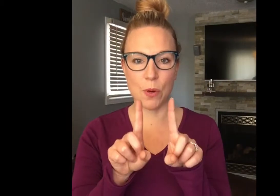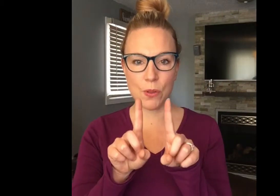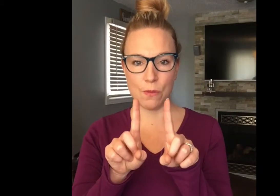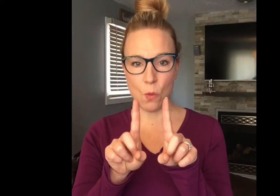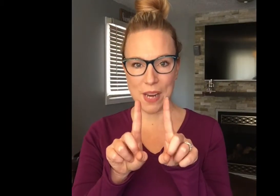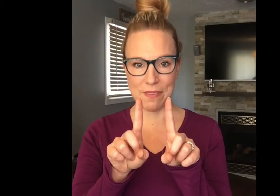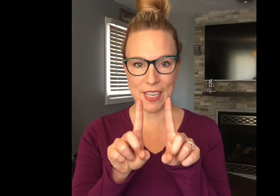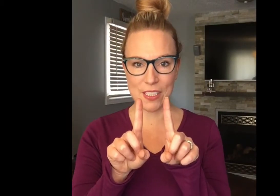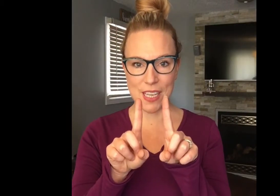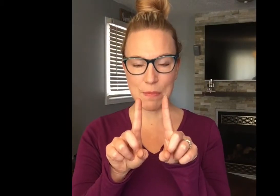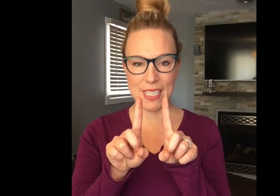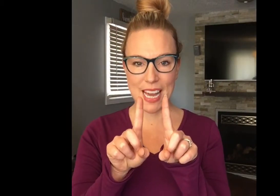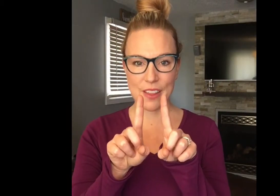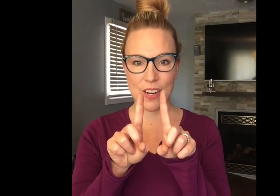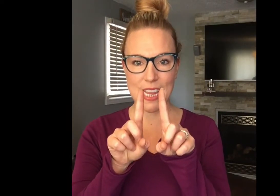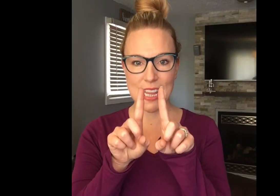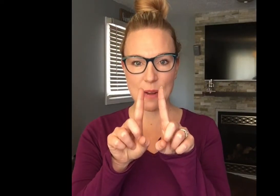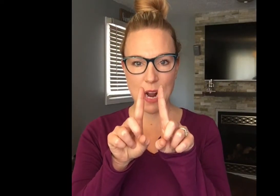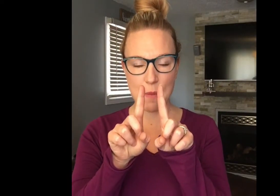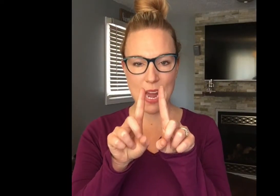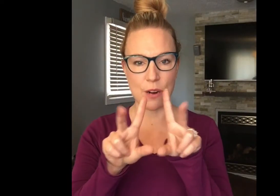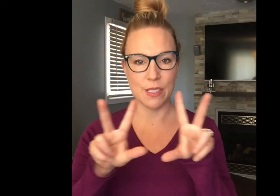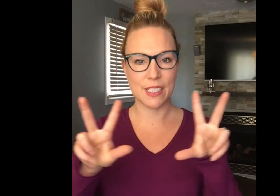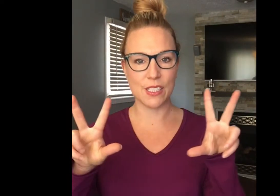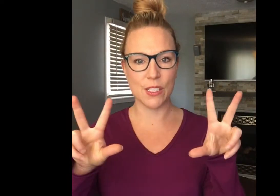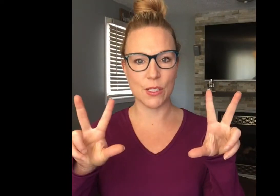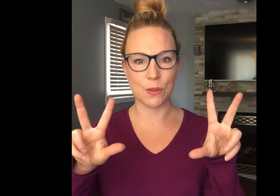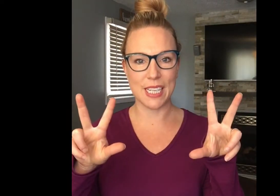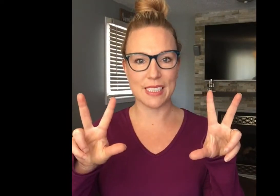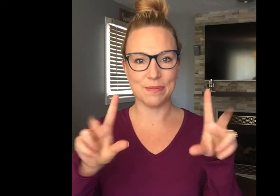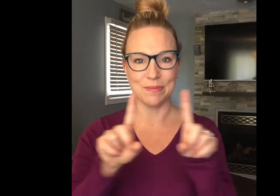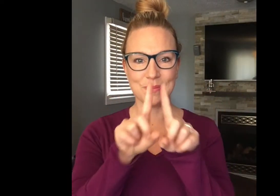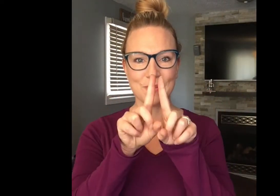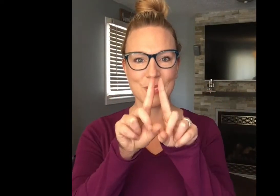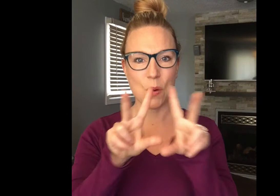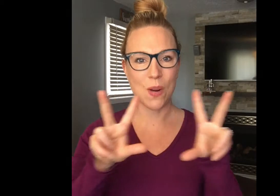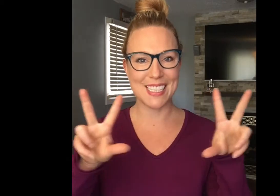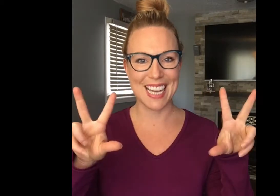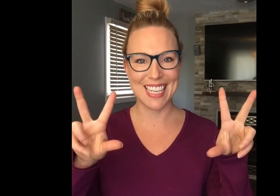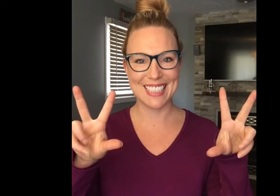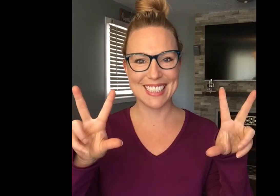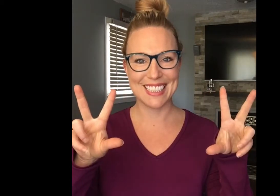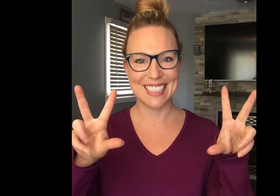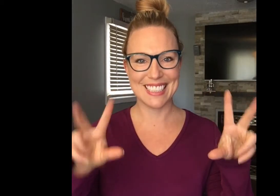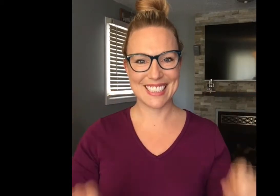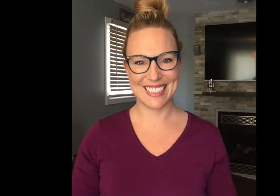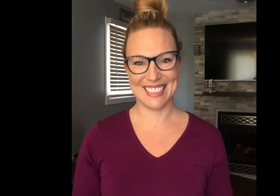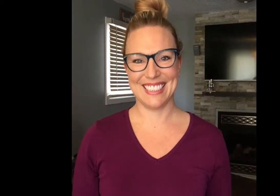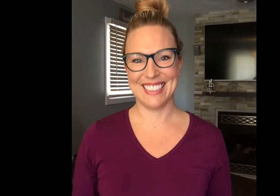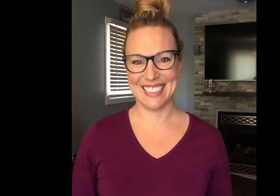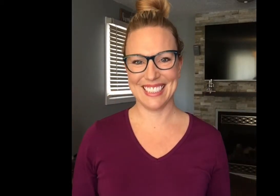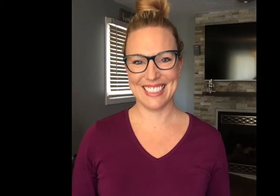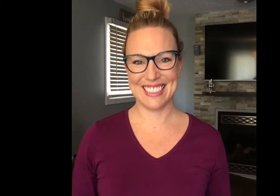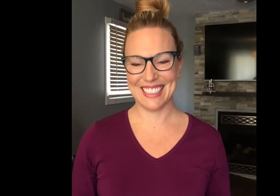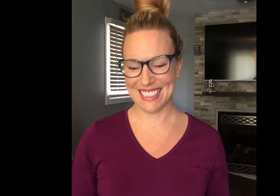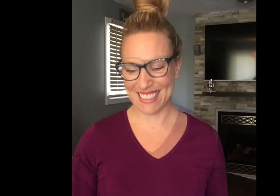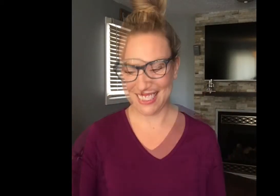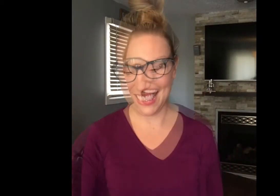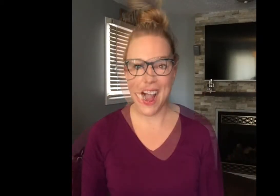Kwanza, you start with both ONE fingers up together, and then they come out to the THREEs. KWANZAA.